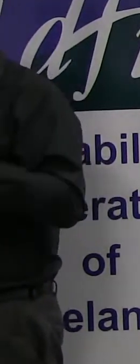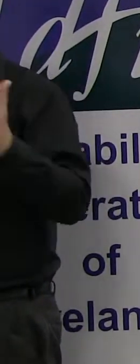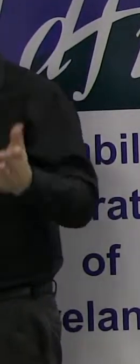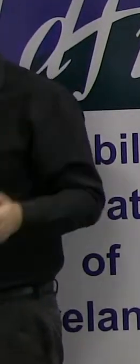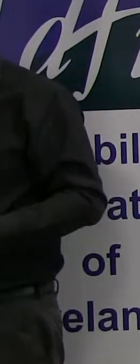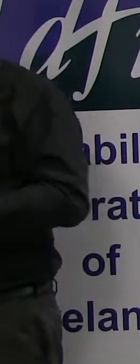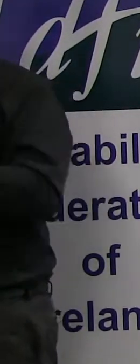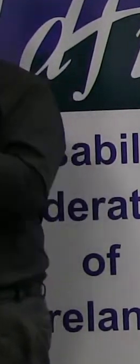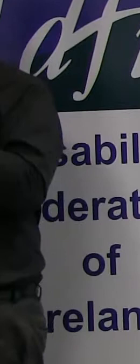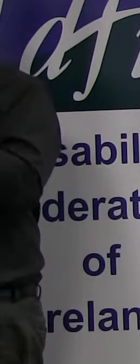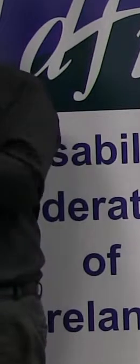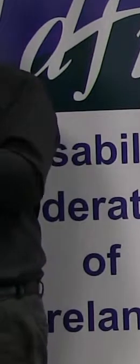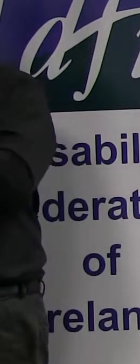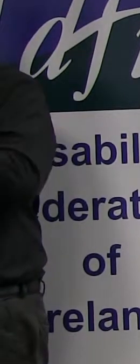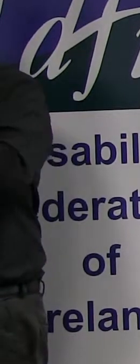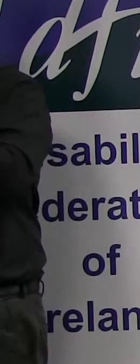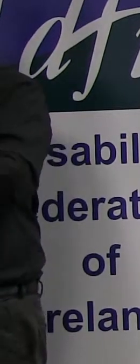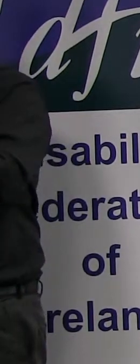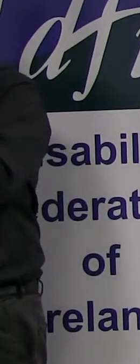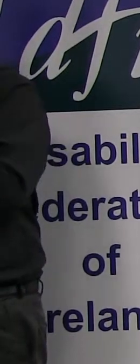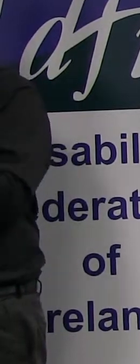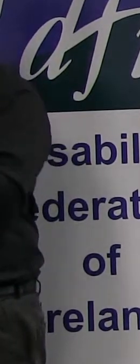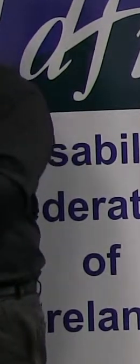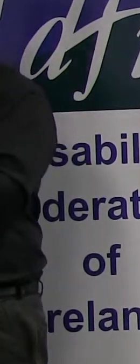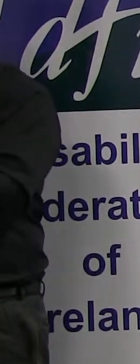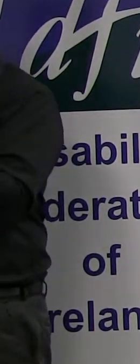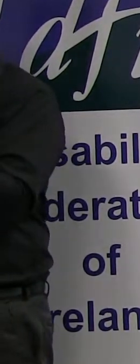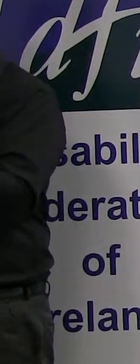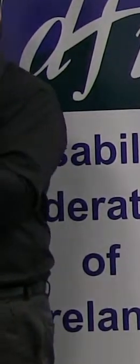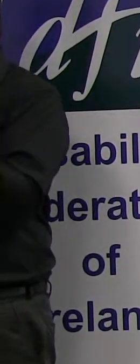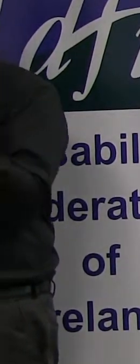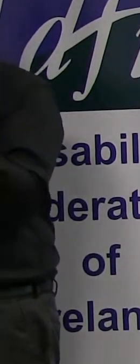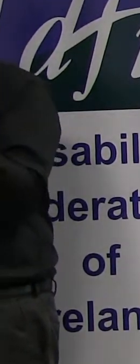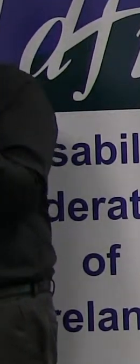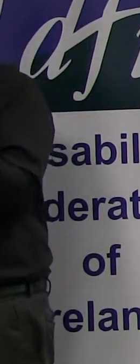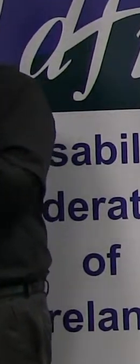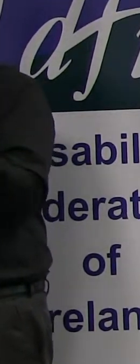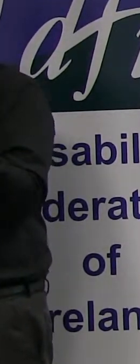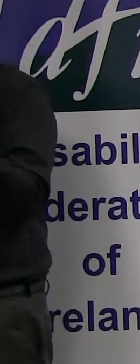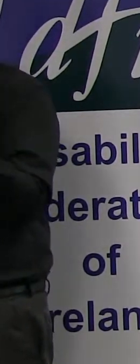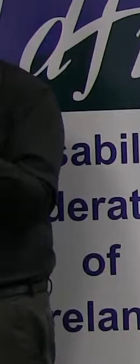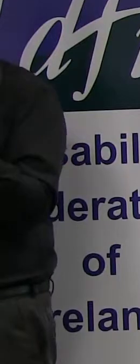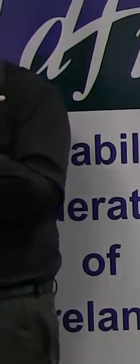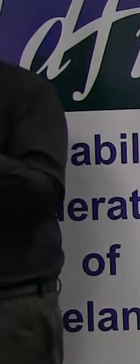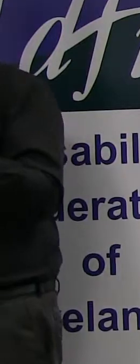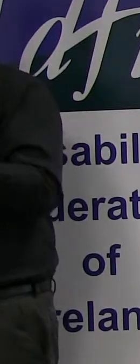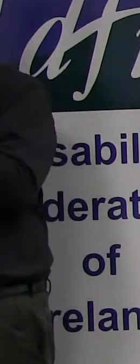happening already, when they look at our register you see an entity isn't registered and is looking for funding, they report them to us and we have had that on a